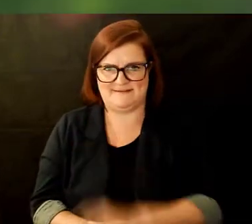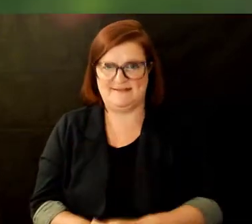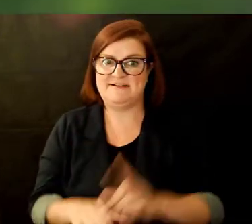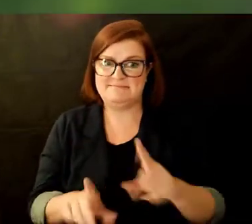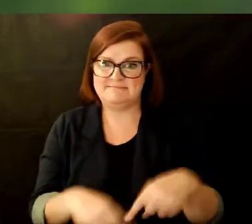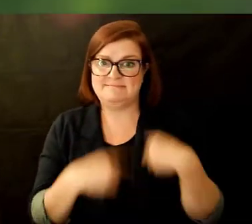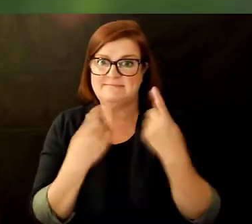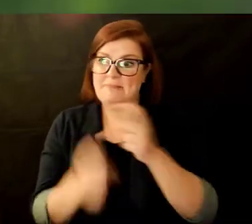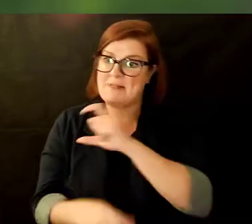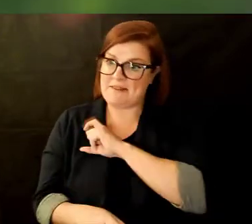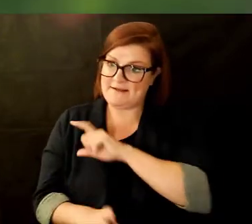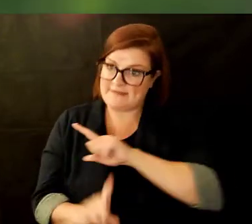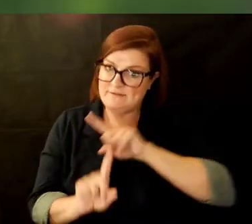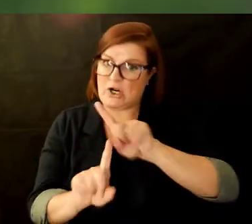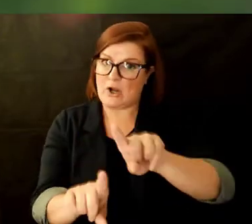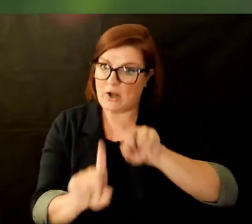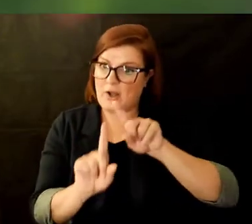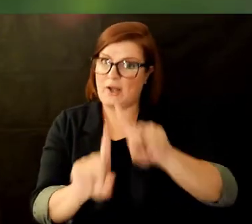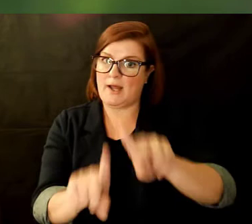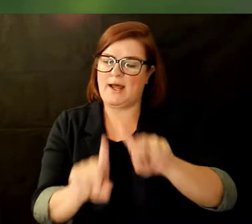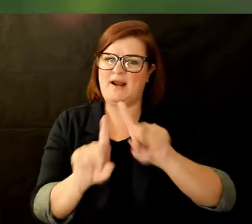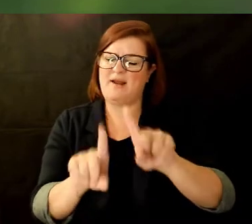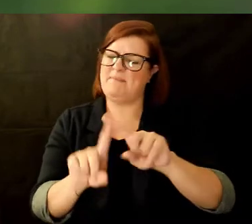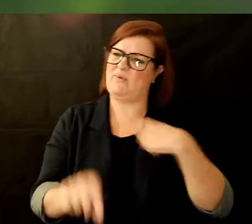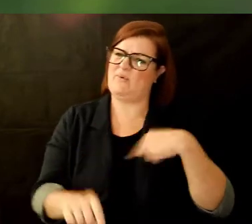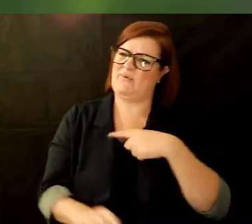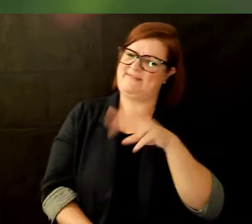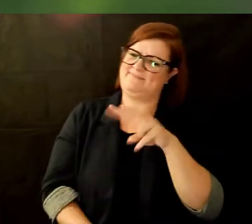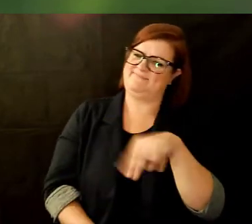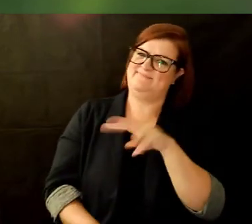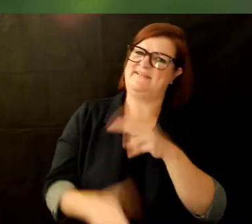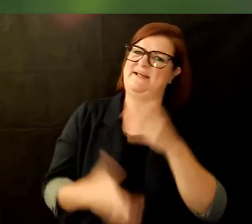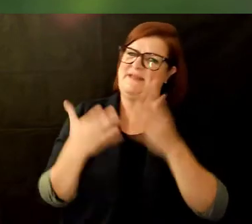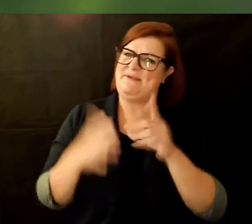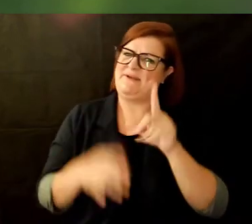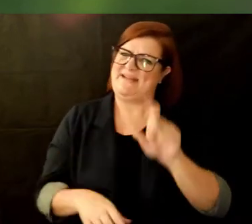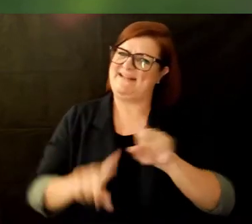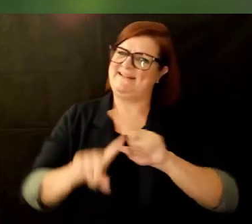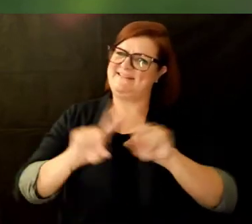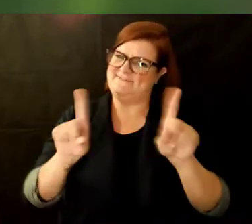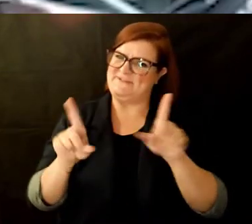Historically, law enforcement has gone to those. And we just question, maybe we need to come up with a different alternative.